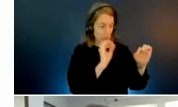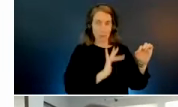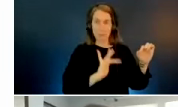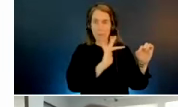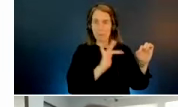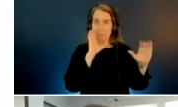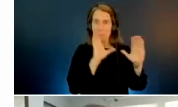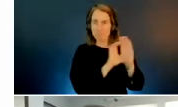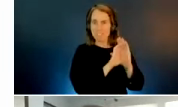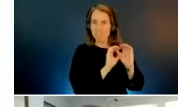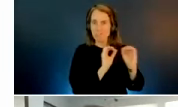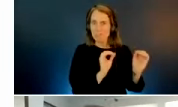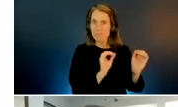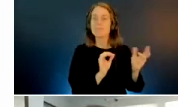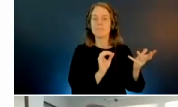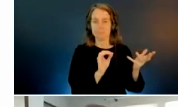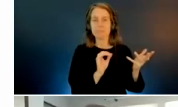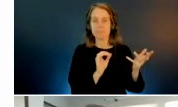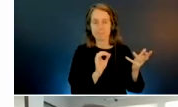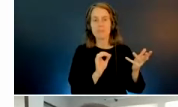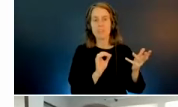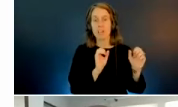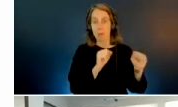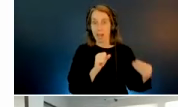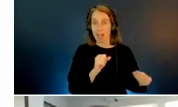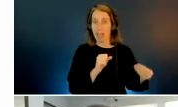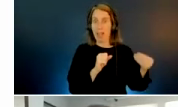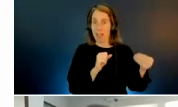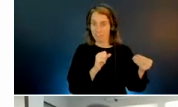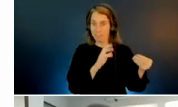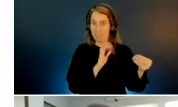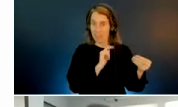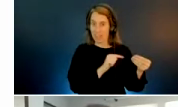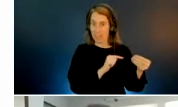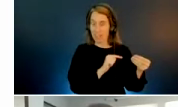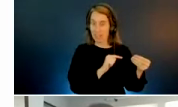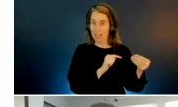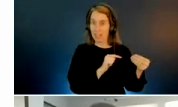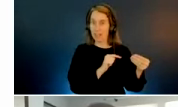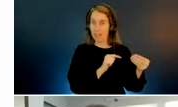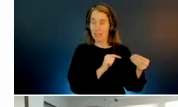a photo on it so what you can do is you can have that if you're somehow um unable to obtain